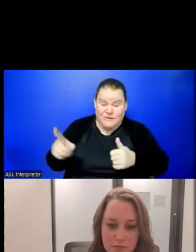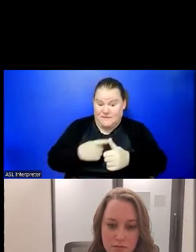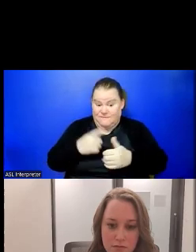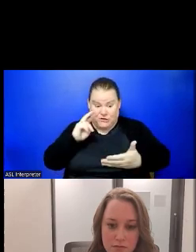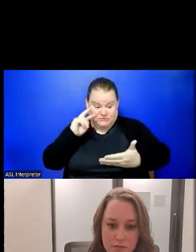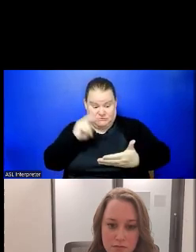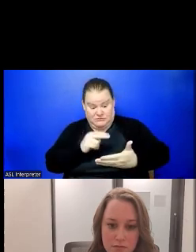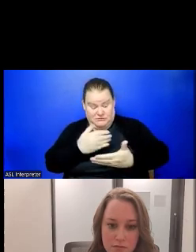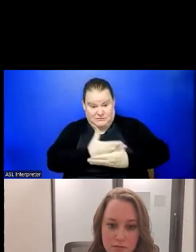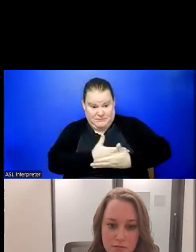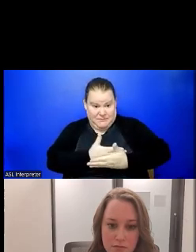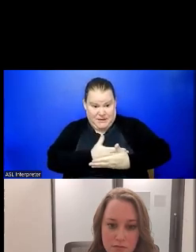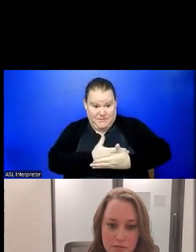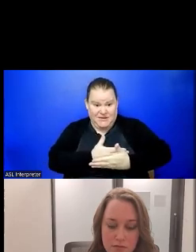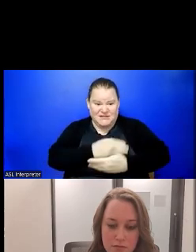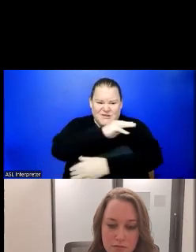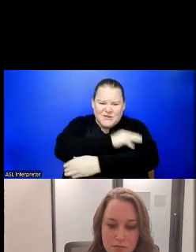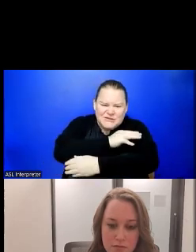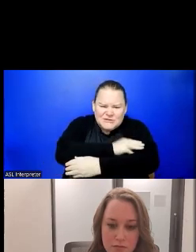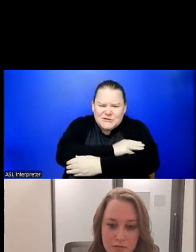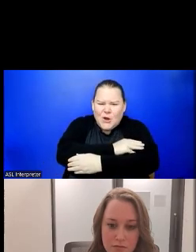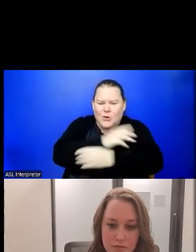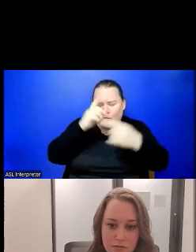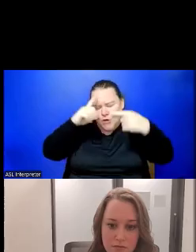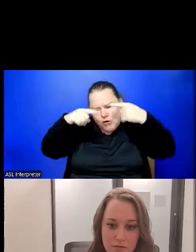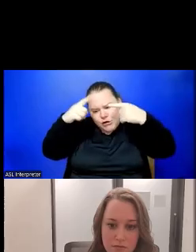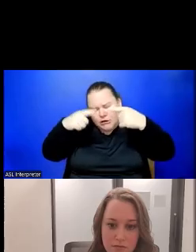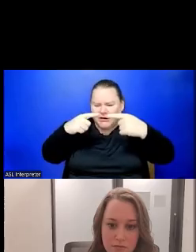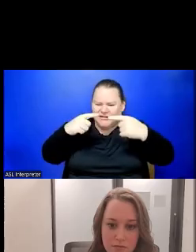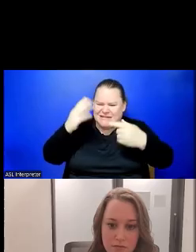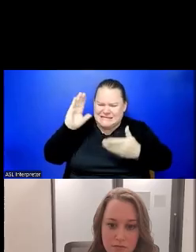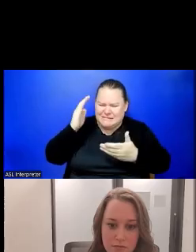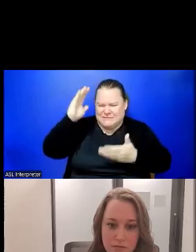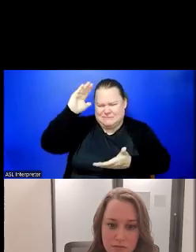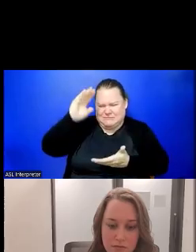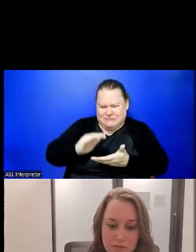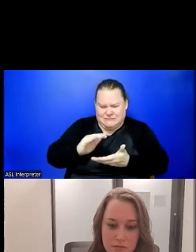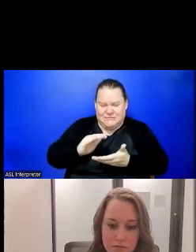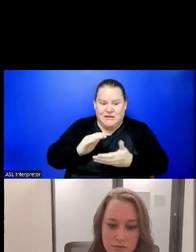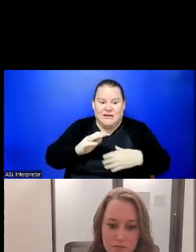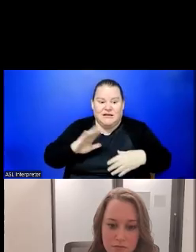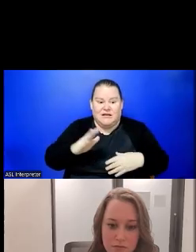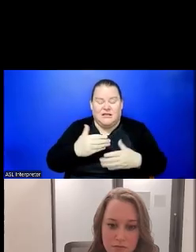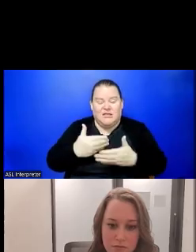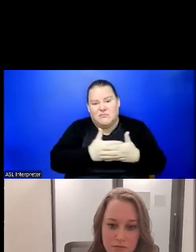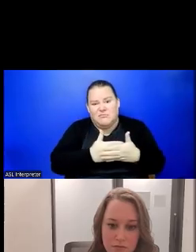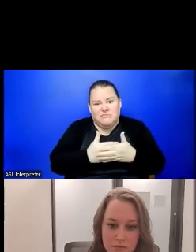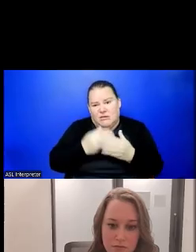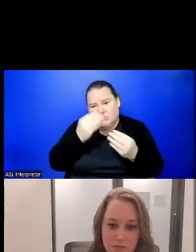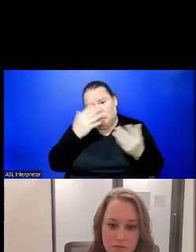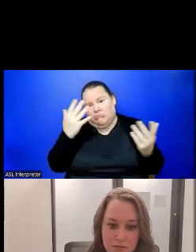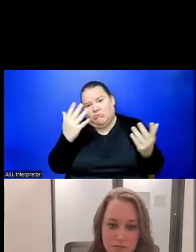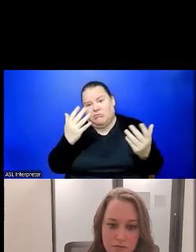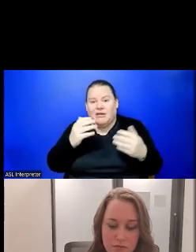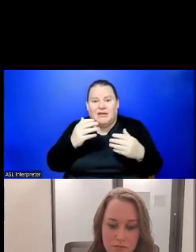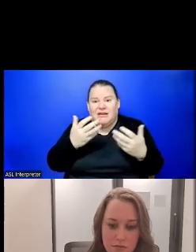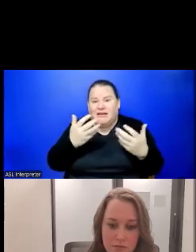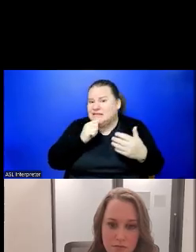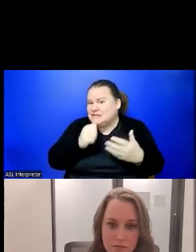tone and motor activity are decreased, infant is sluggish and not interested in feeding, which is very unusual for a baby